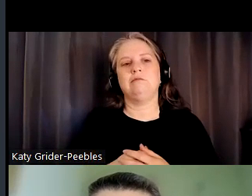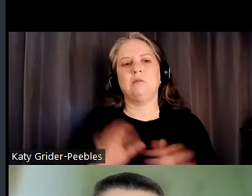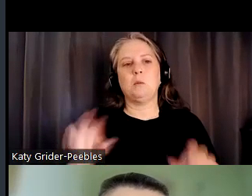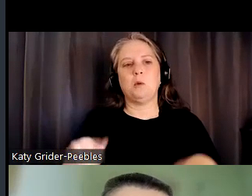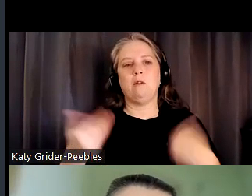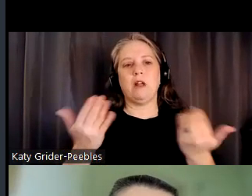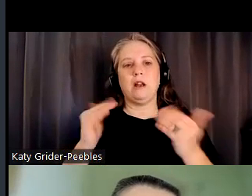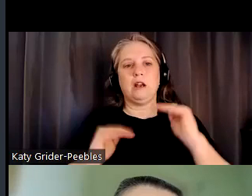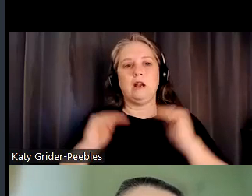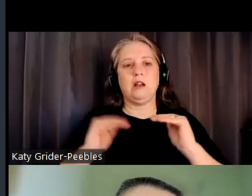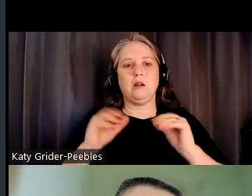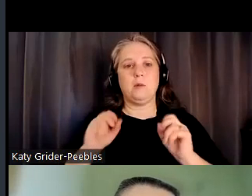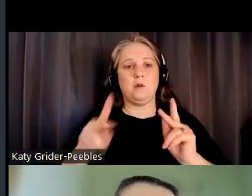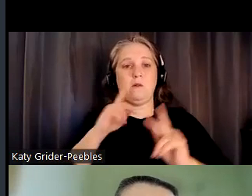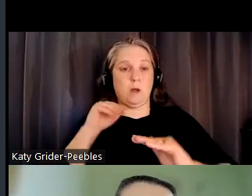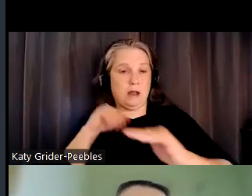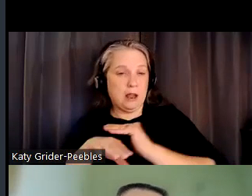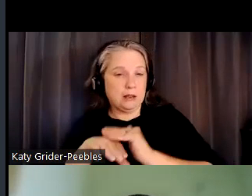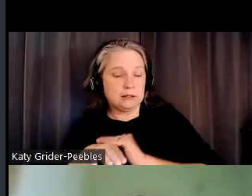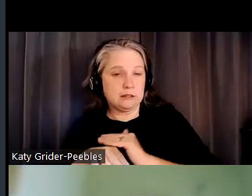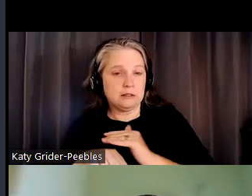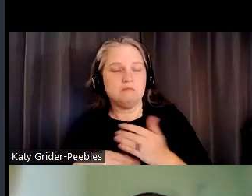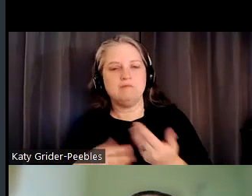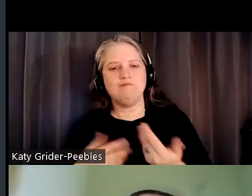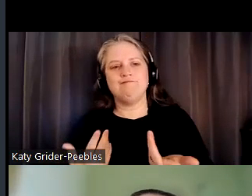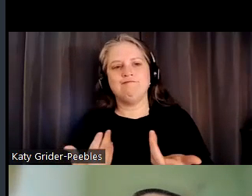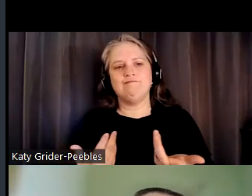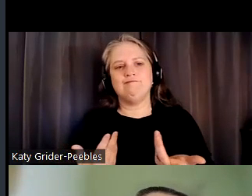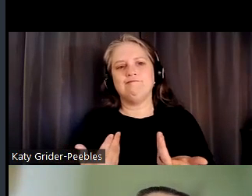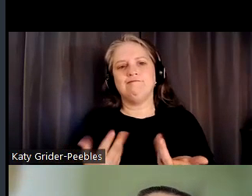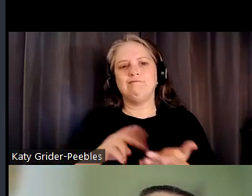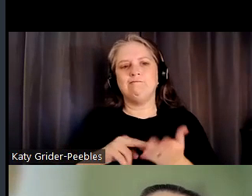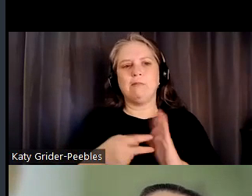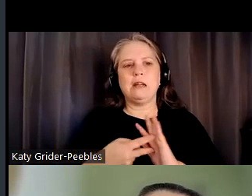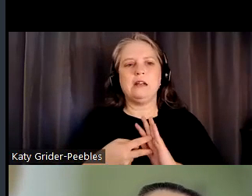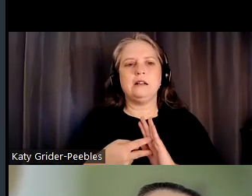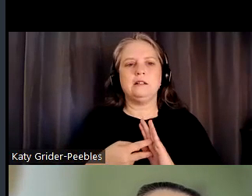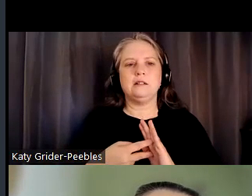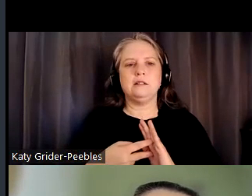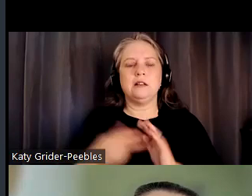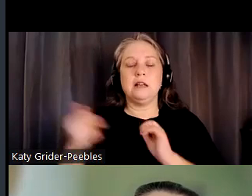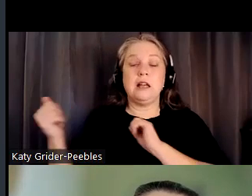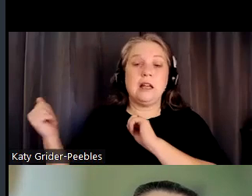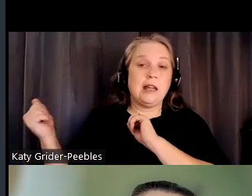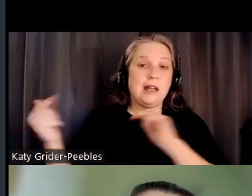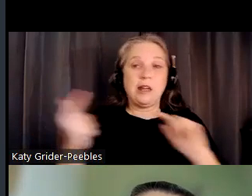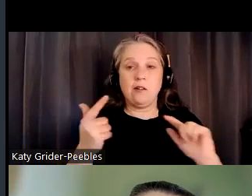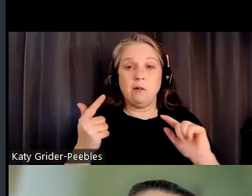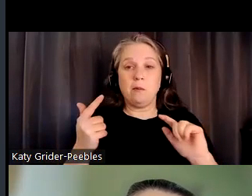access means that everybody has an equal opportunity to participate and